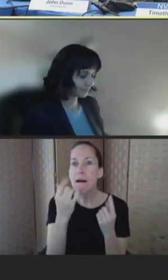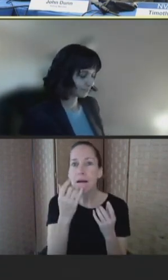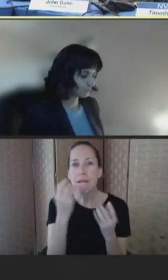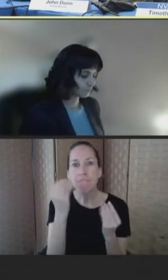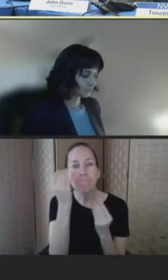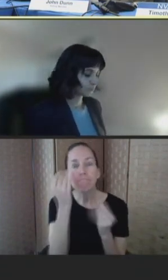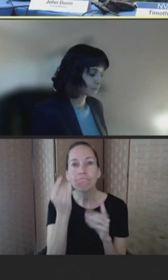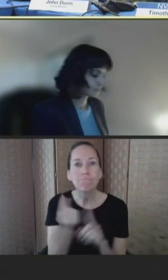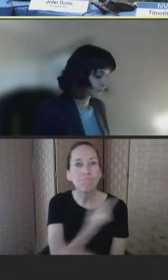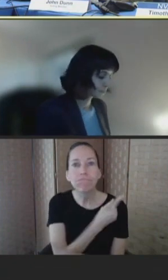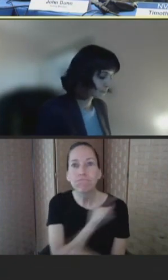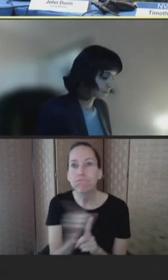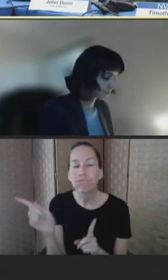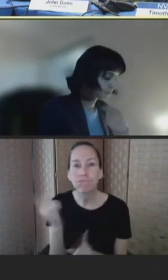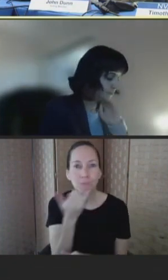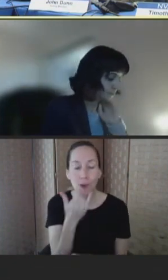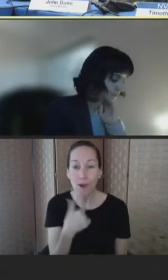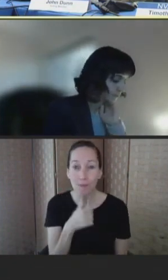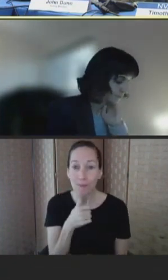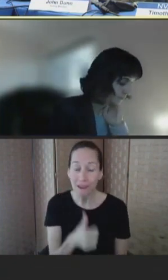As you point out, communication about this is critical.